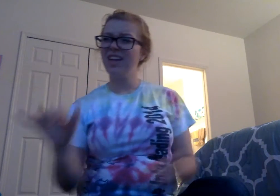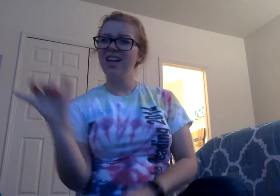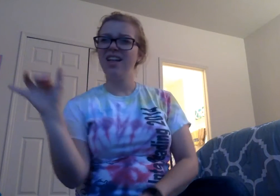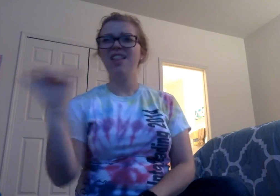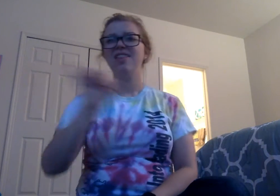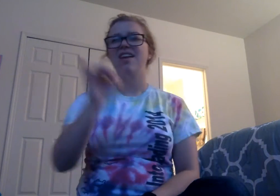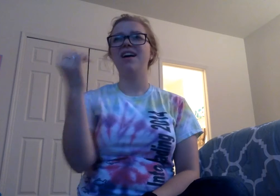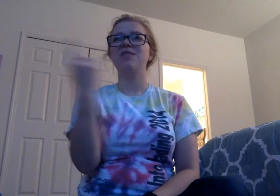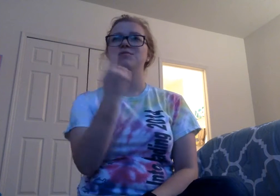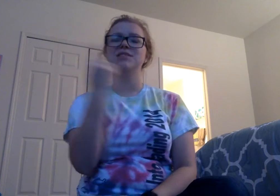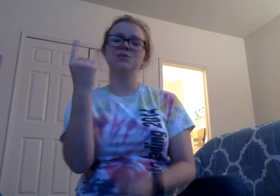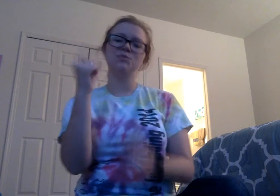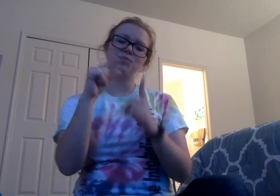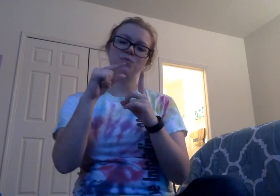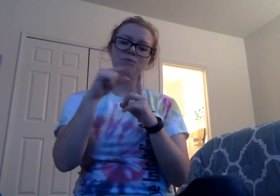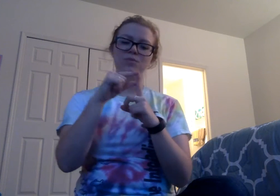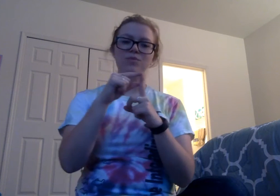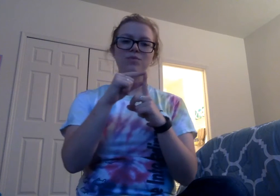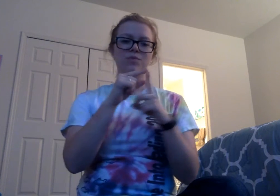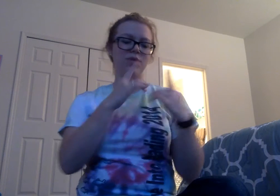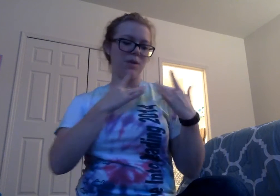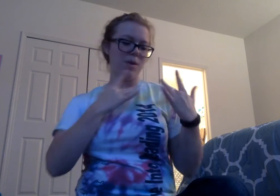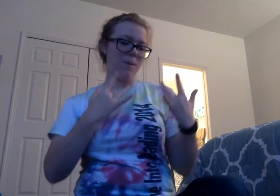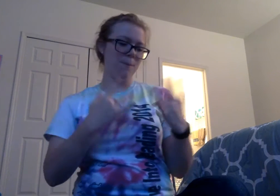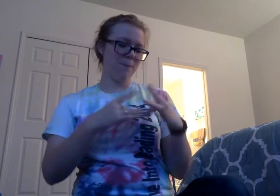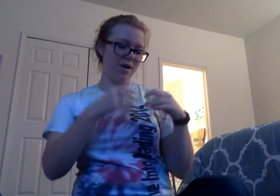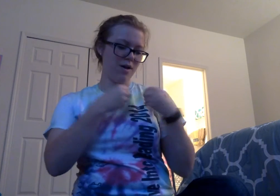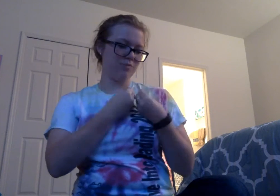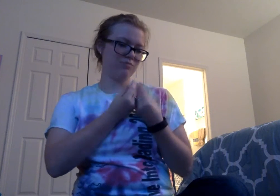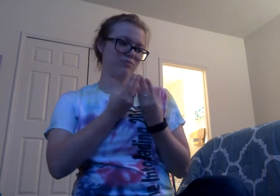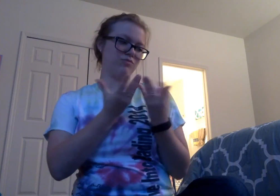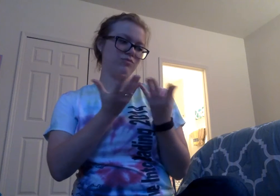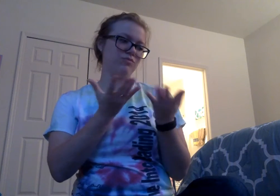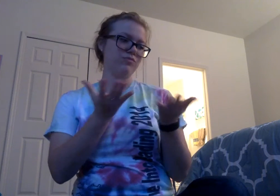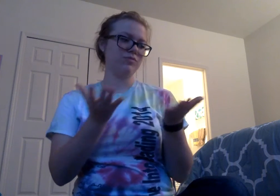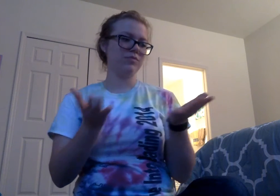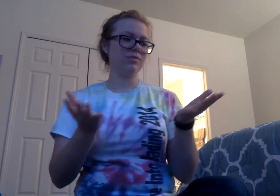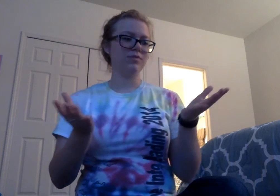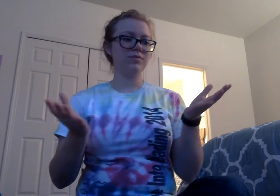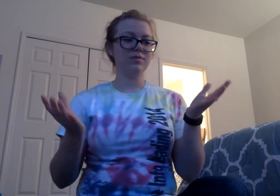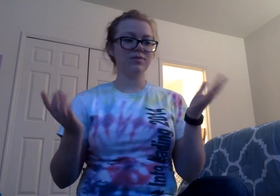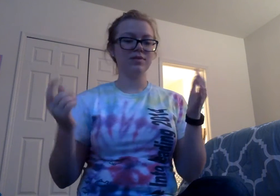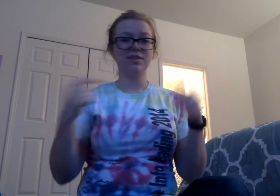LIKE SINGLE WORD HEART BURST